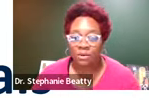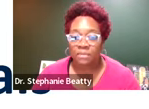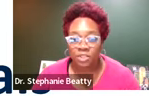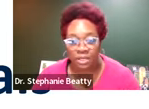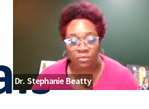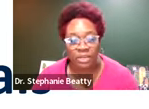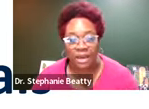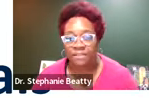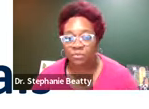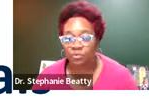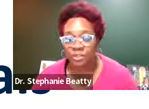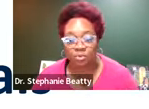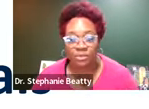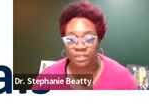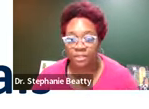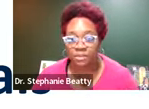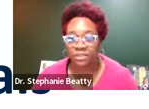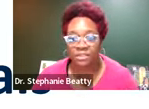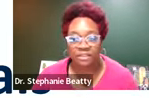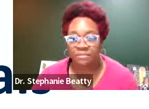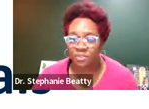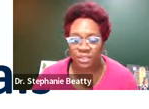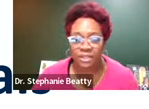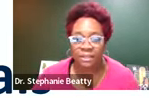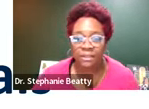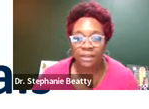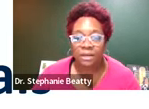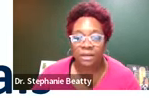here in Michigan, we have some resources with the state of Michigan.